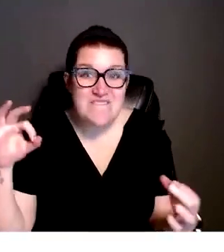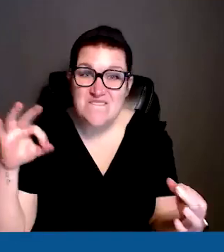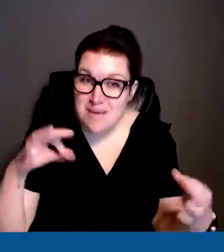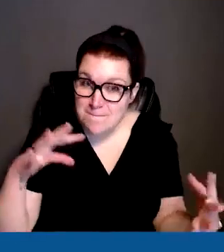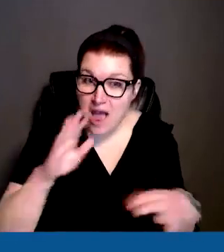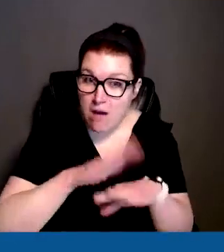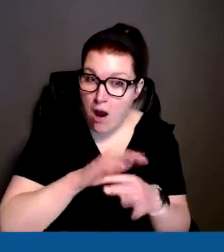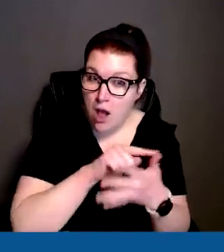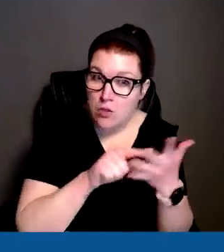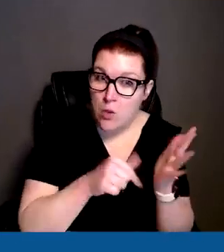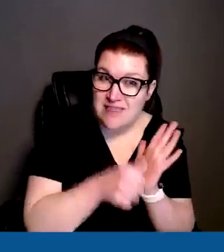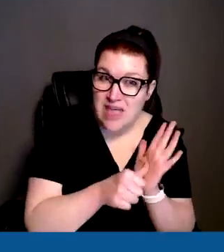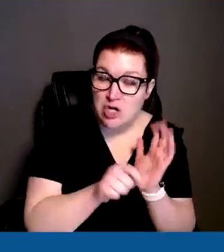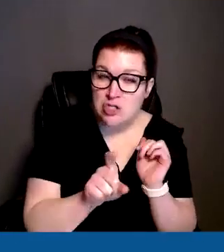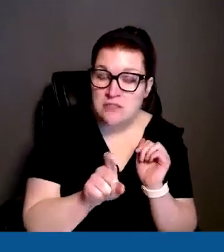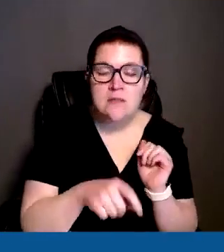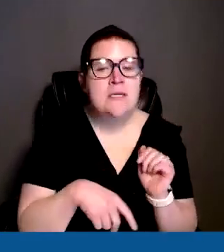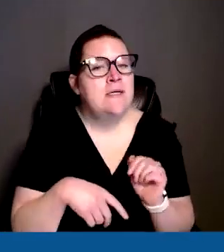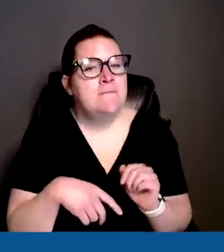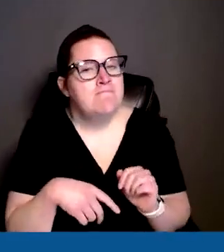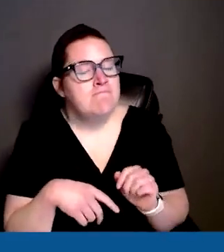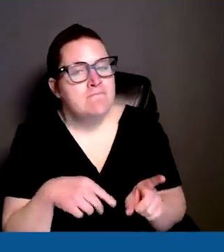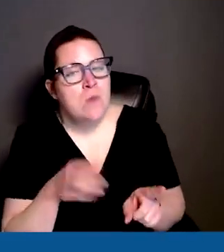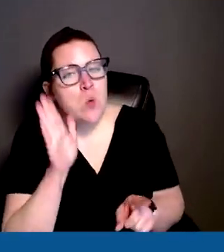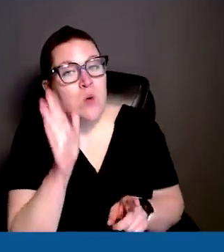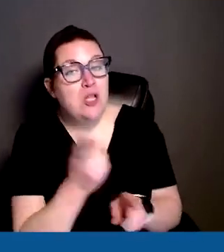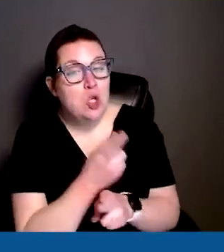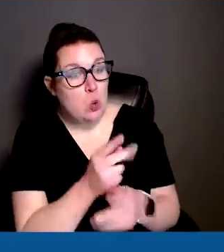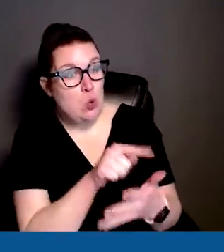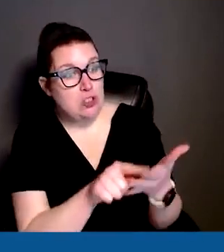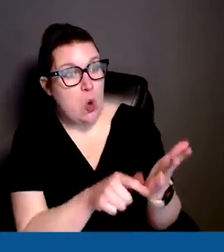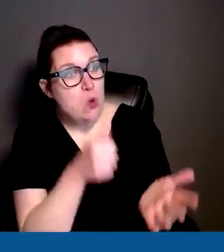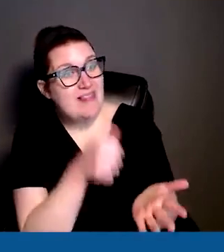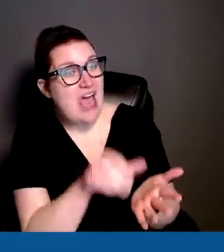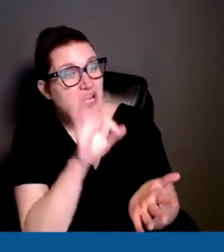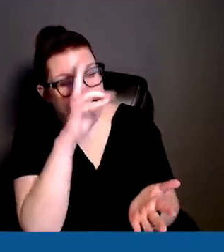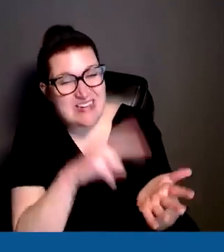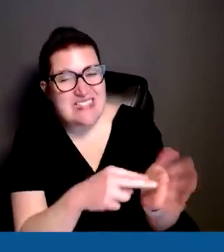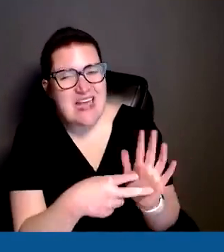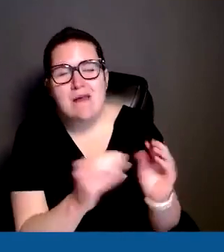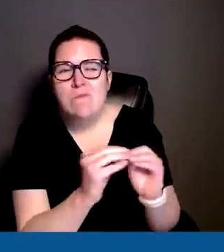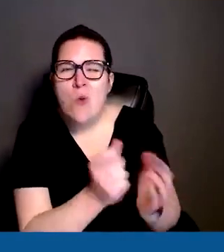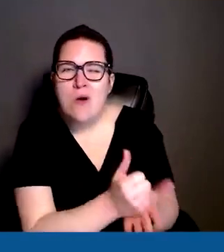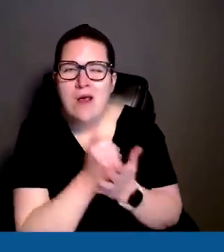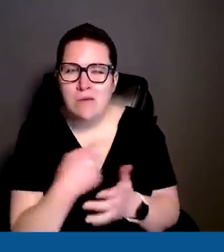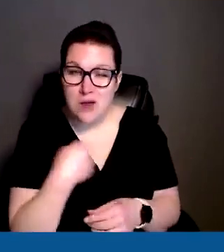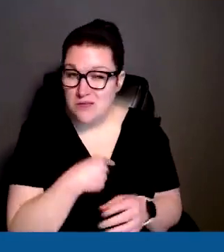[Jennifer Johnson]: We will like I said, we'll be using the, letters of Intent to Apply just for our planning purposes, so we can start